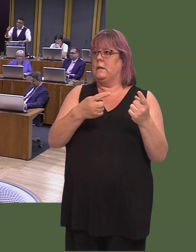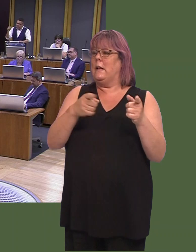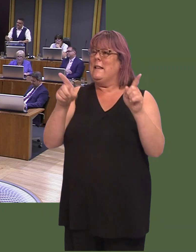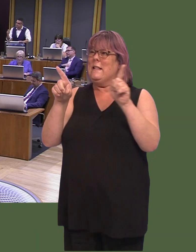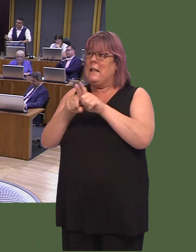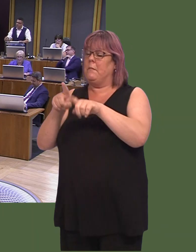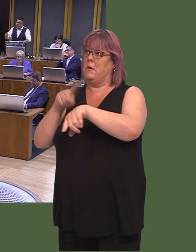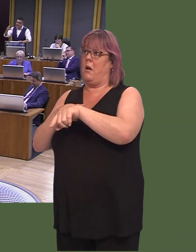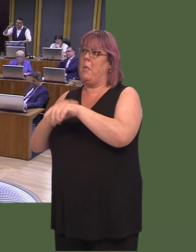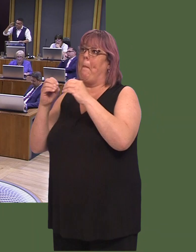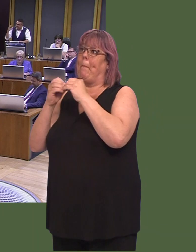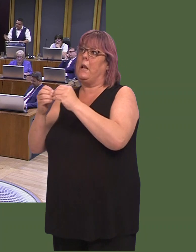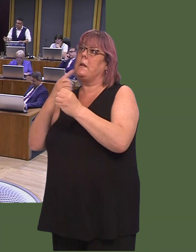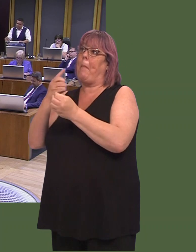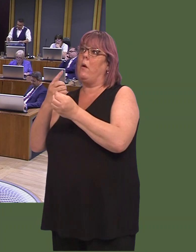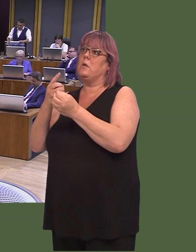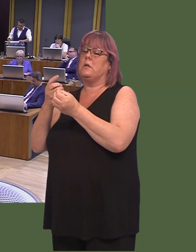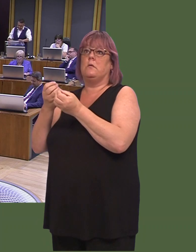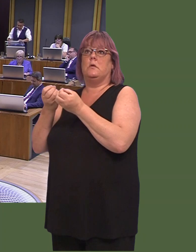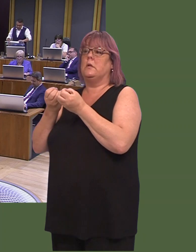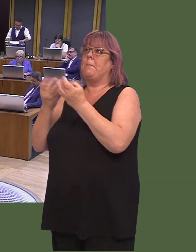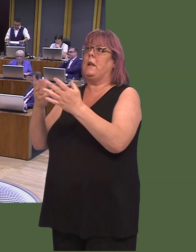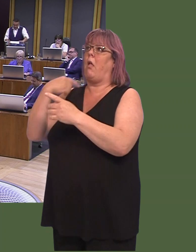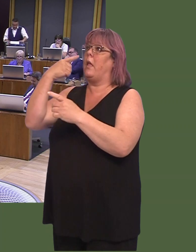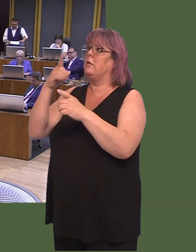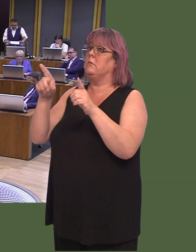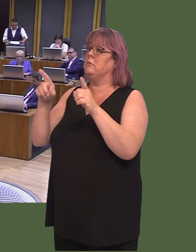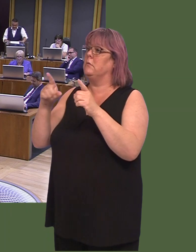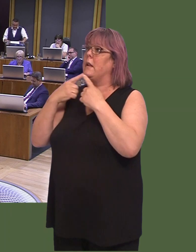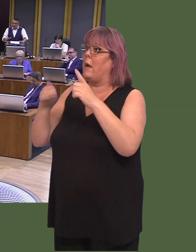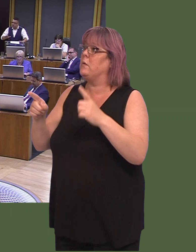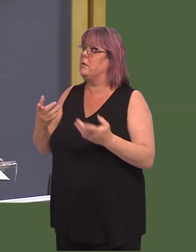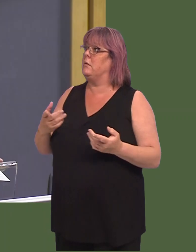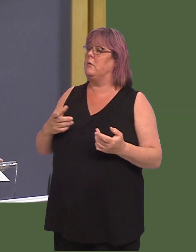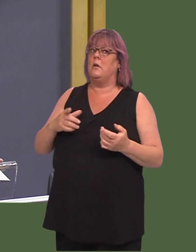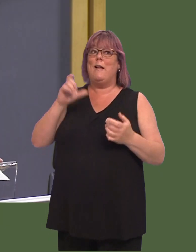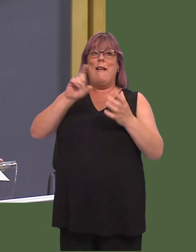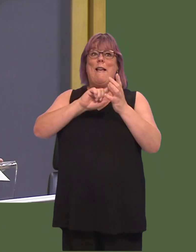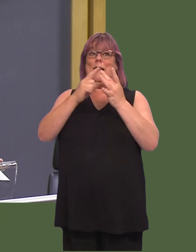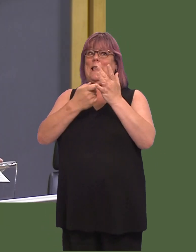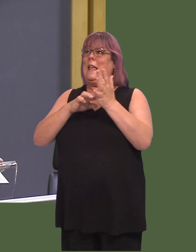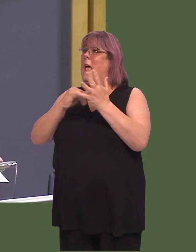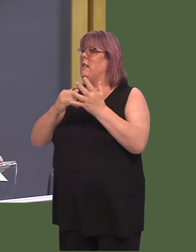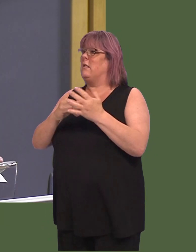at the same time as billions of pounds of expenditure were announced for London. Now, nothing is being done by Cairns.